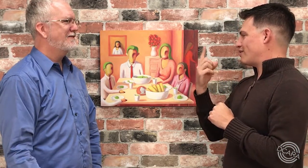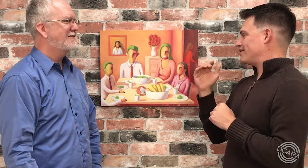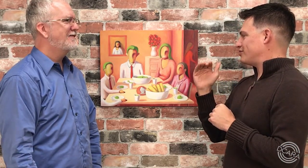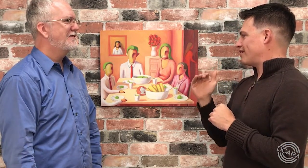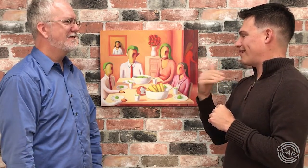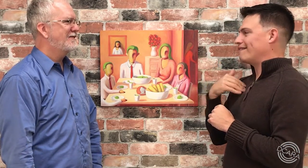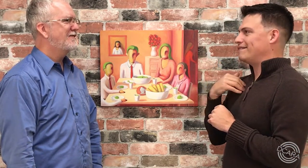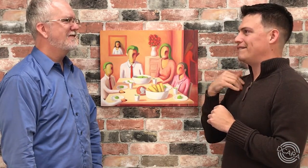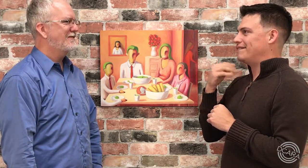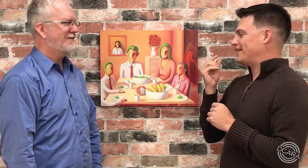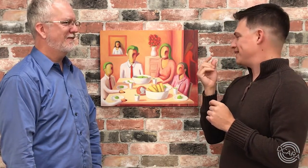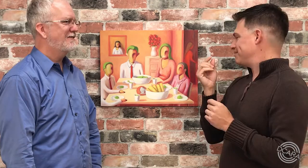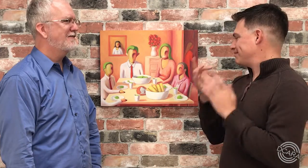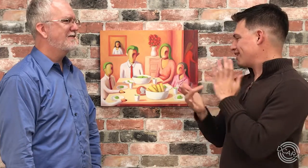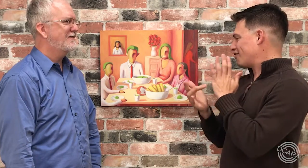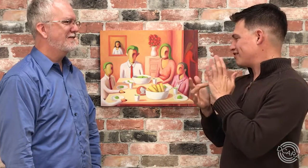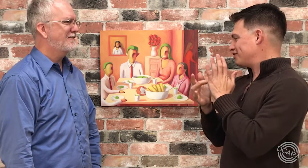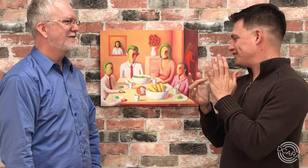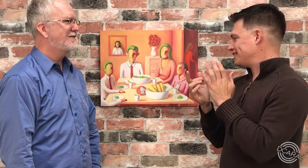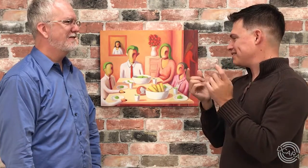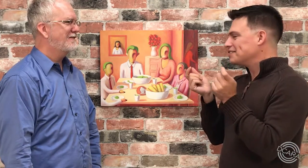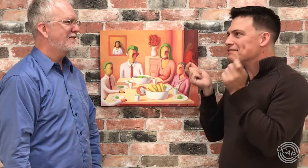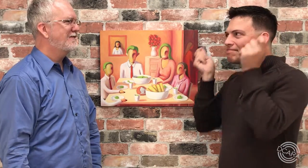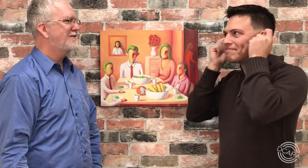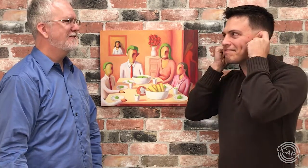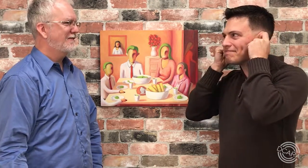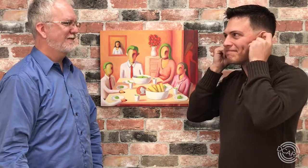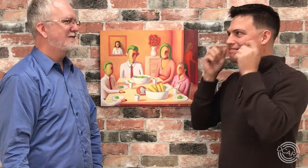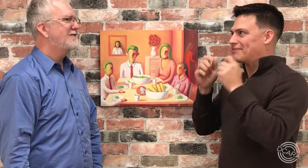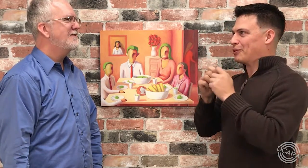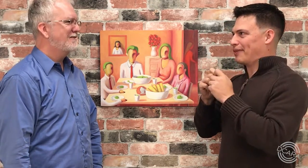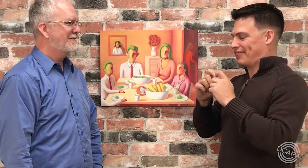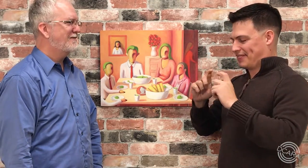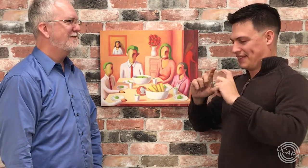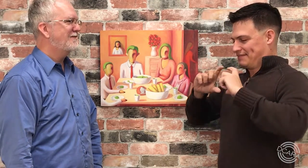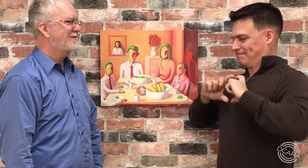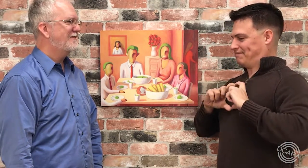And one child has a some kind of technology with headphones on their chest.